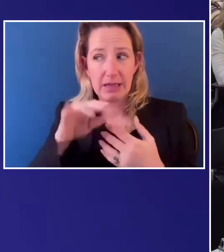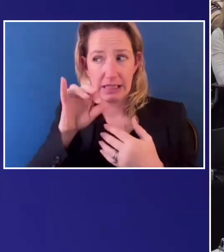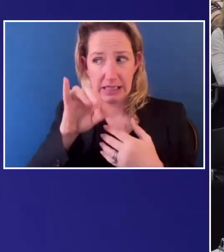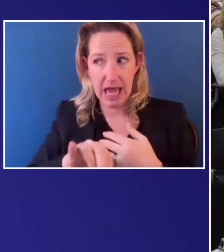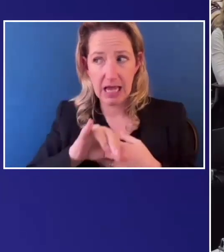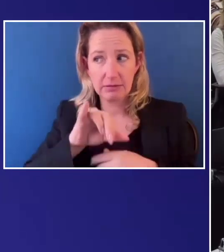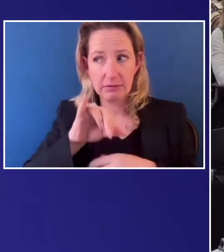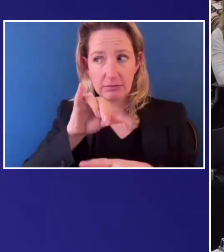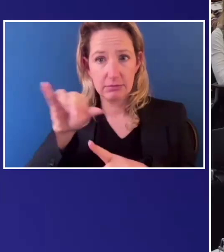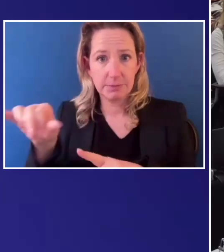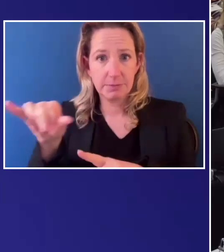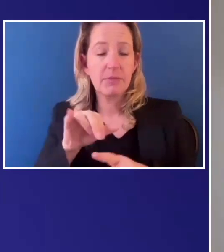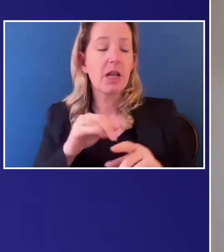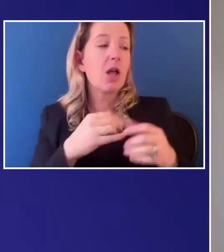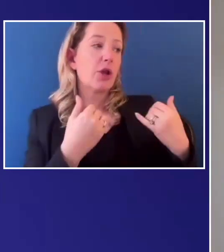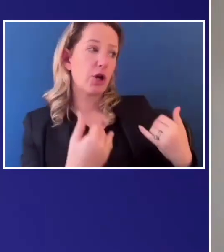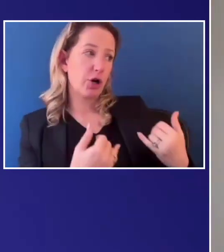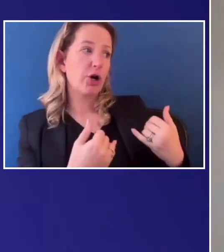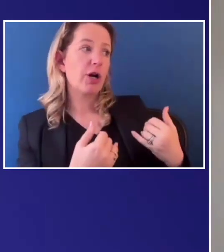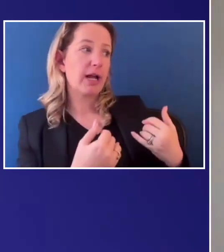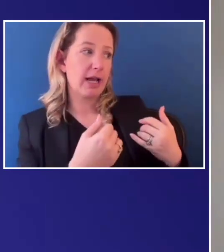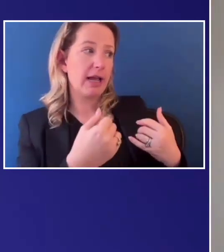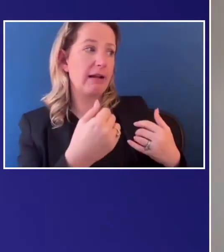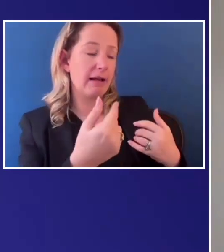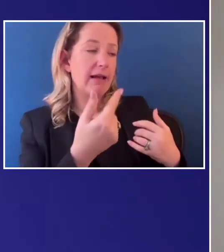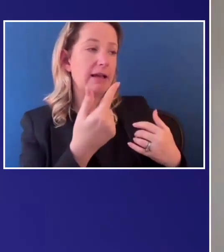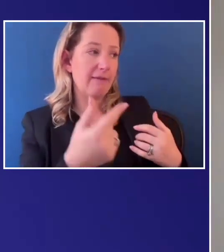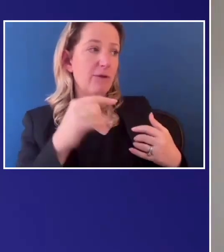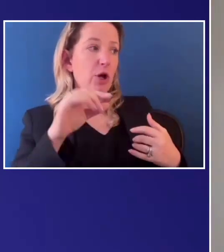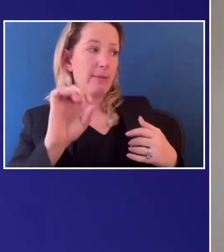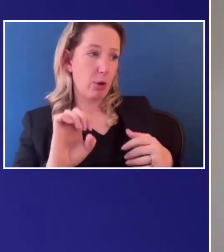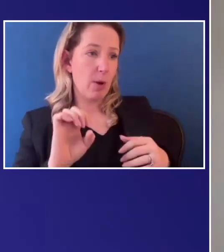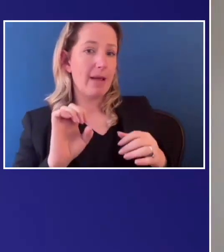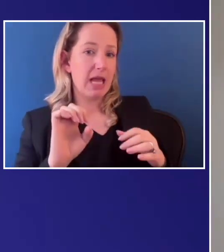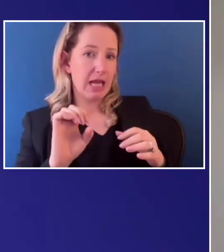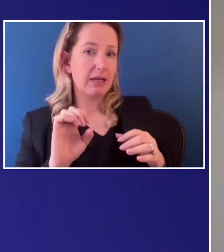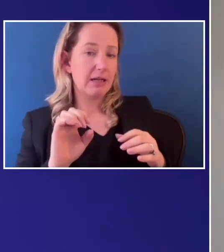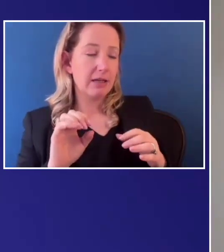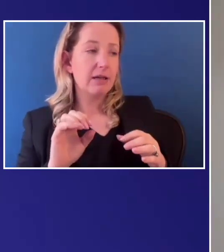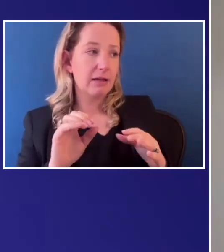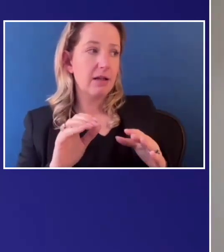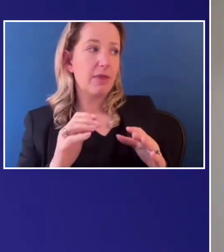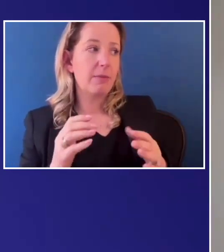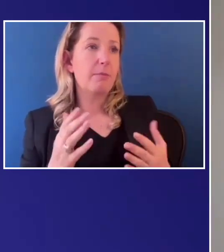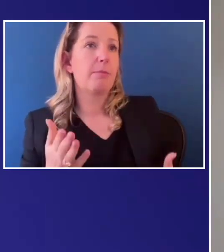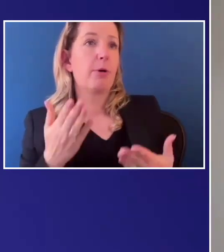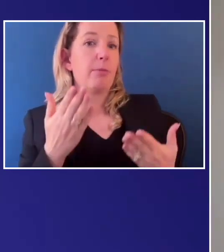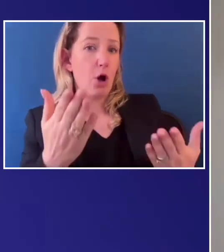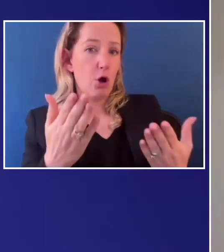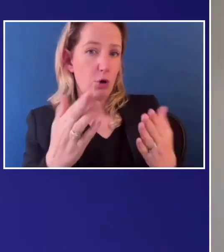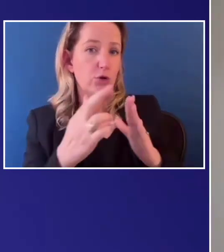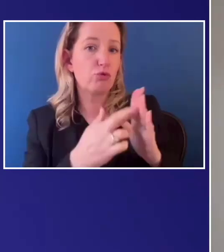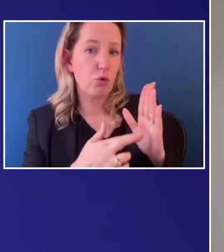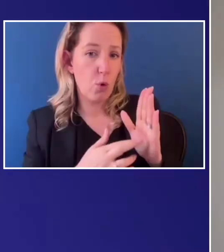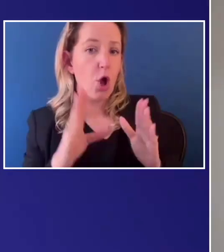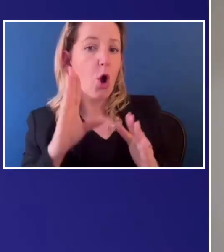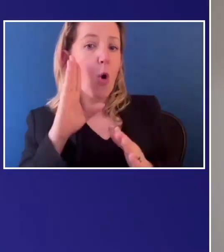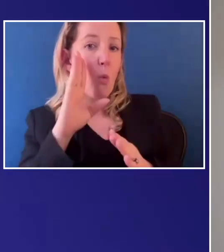the current Gainful Employment regulations, the proposed rule would be more favorable to the college programs.